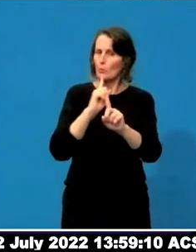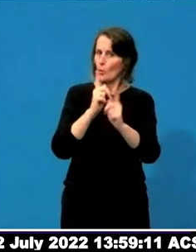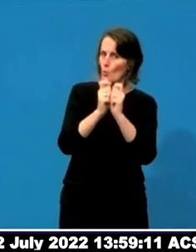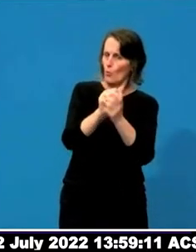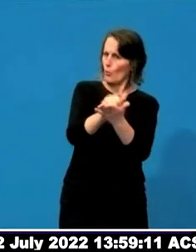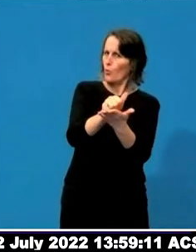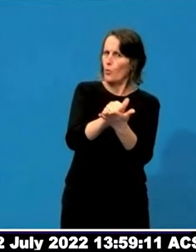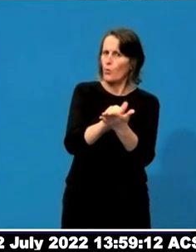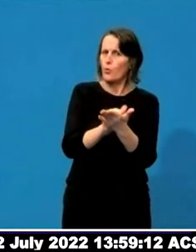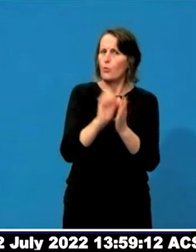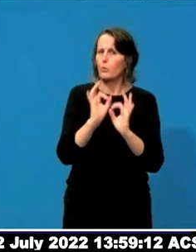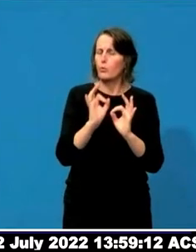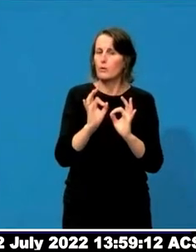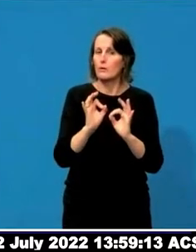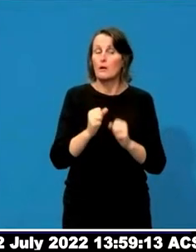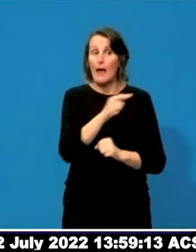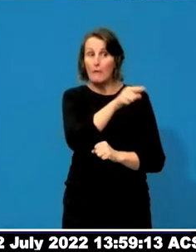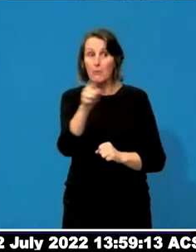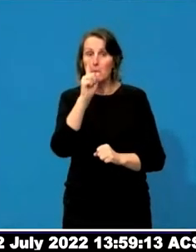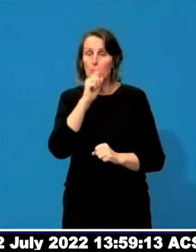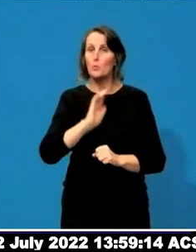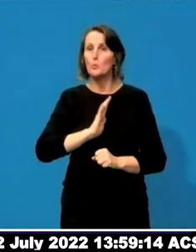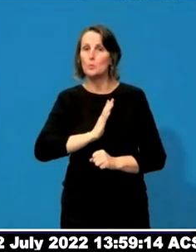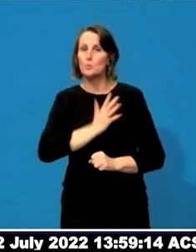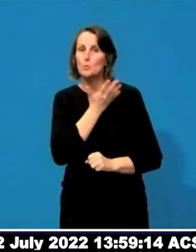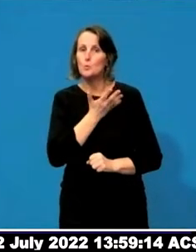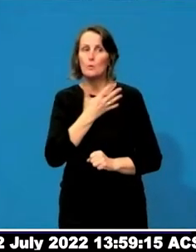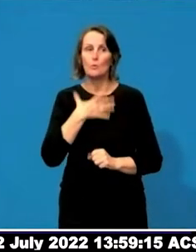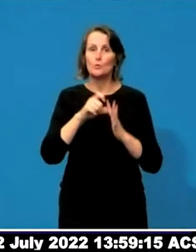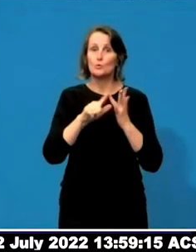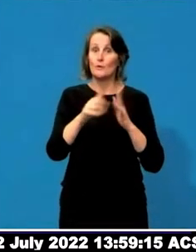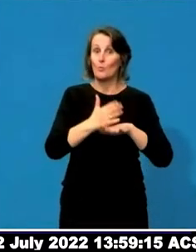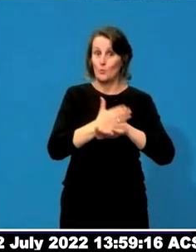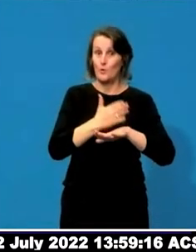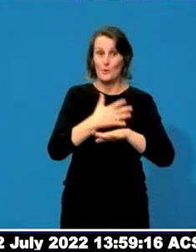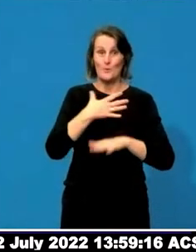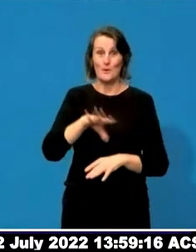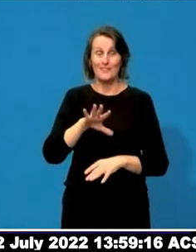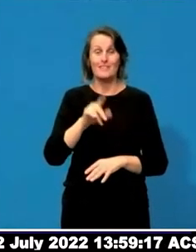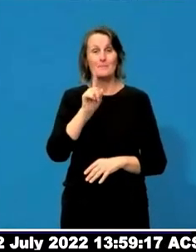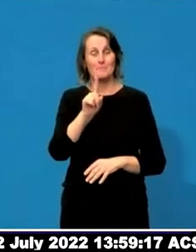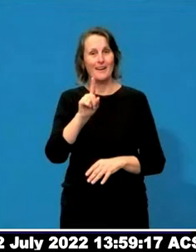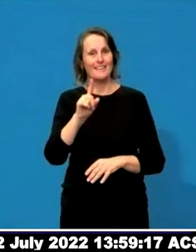So we have quite a lot of people who are interested in doing that work, but what we found is that they really needed a lot of support